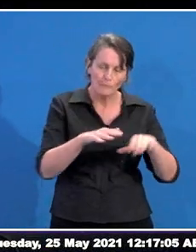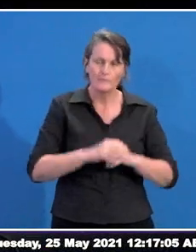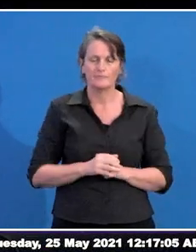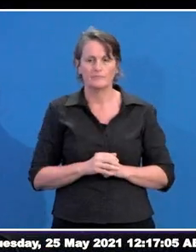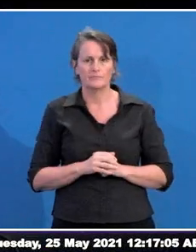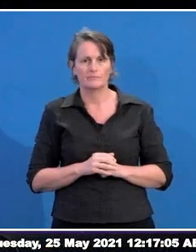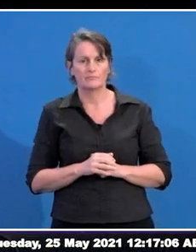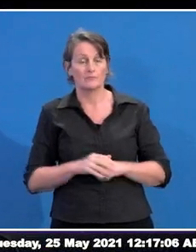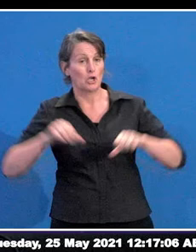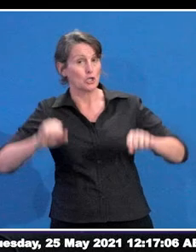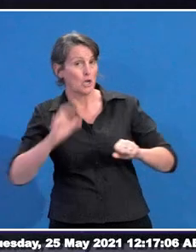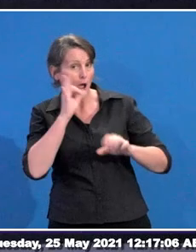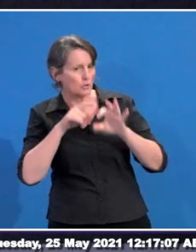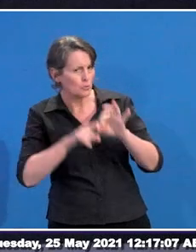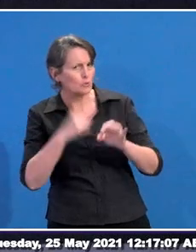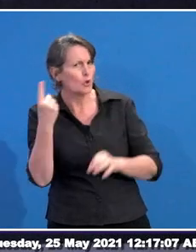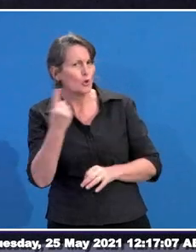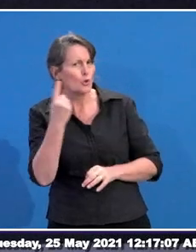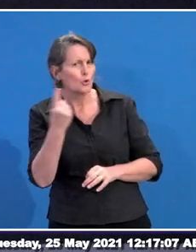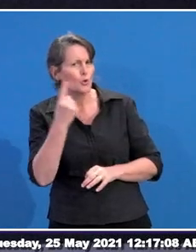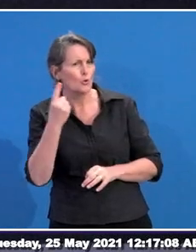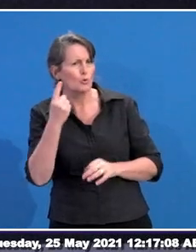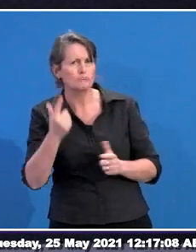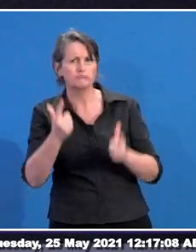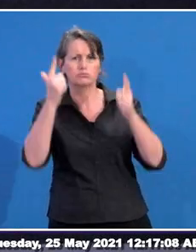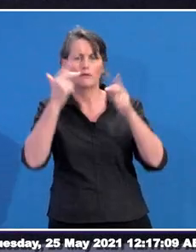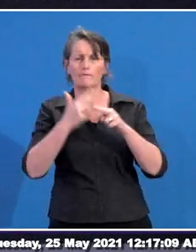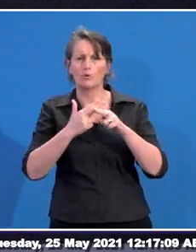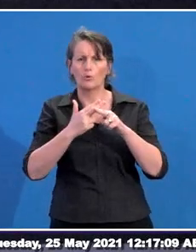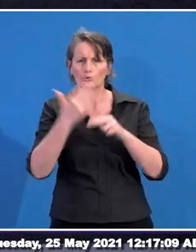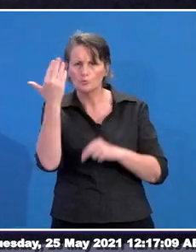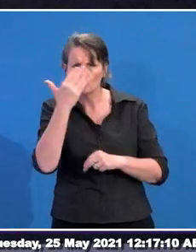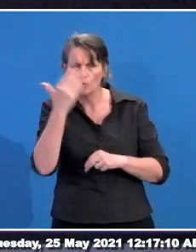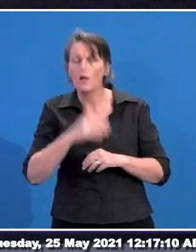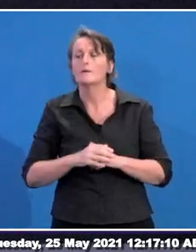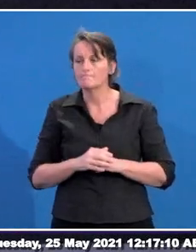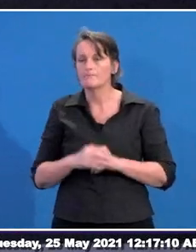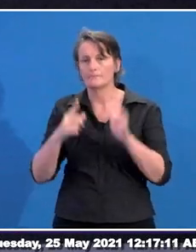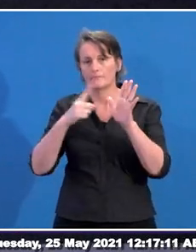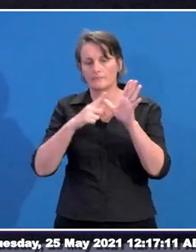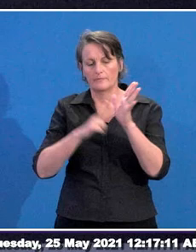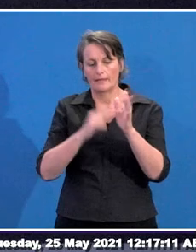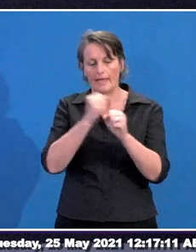Was that a State institution or? It was an Anglicare operated school called ,